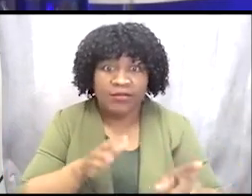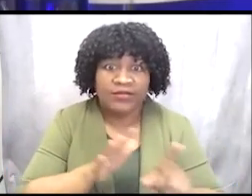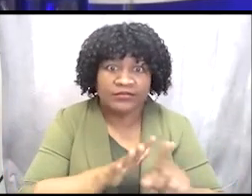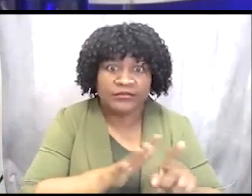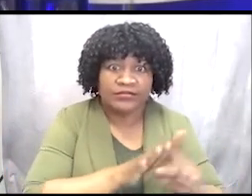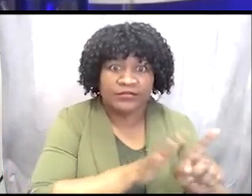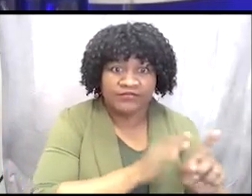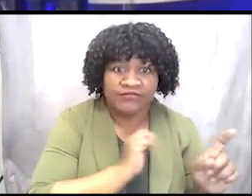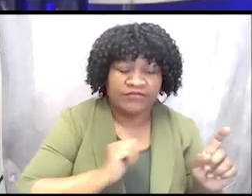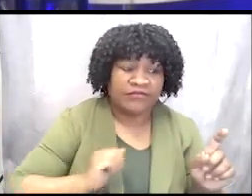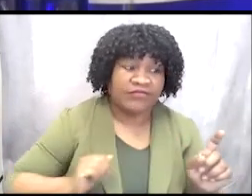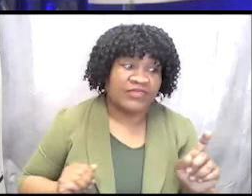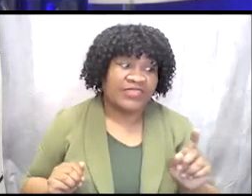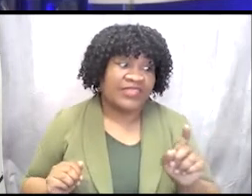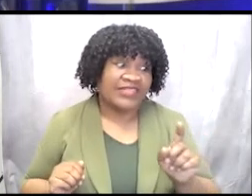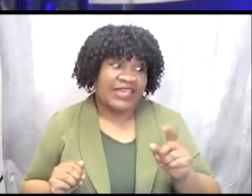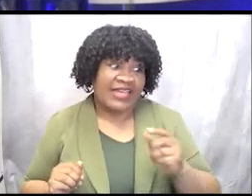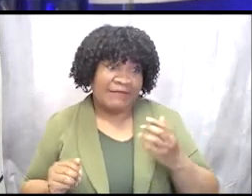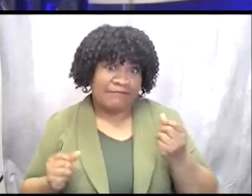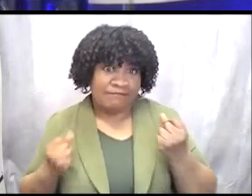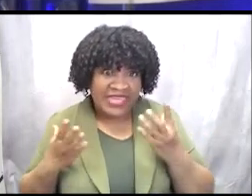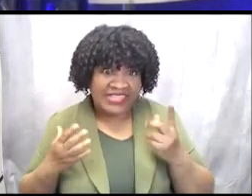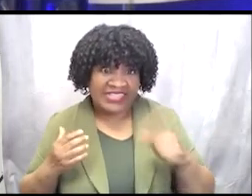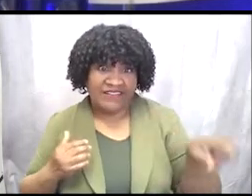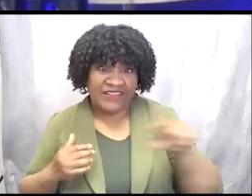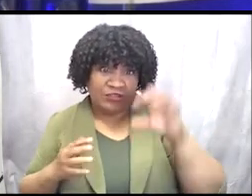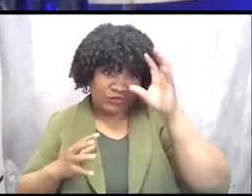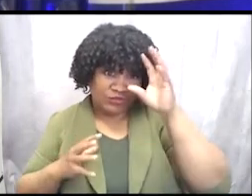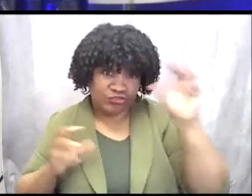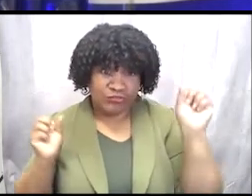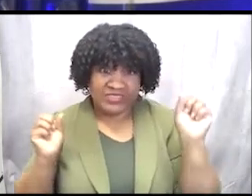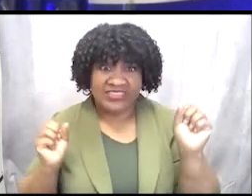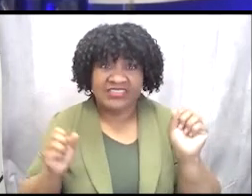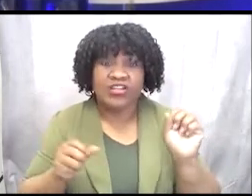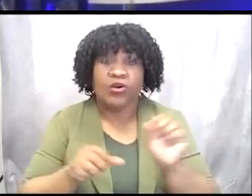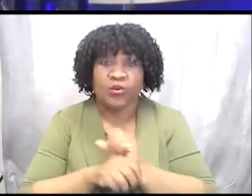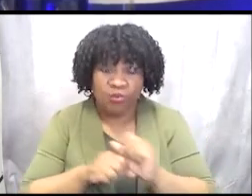Many of them, by the way, actually working in districts